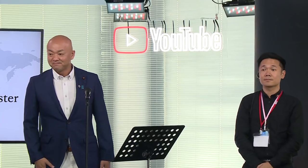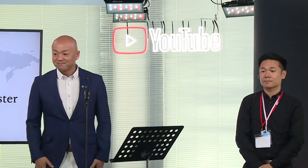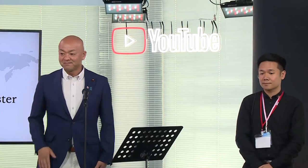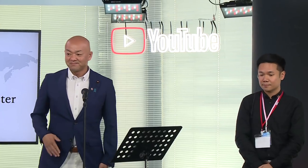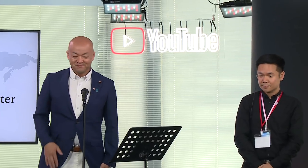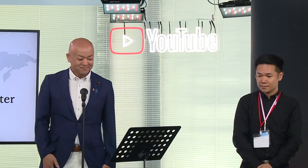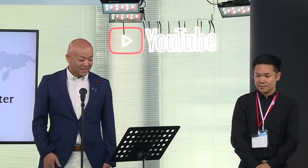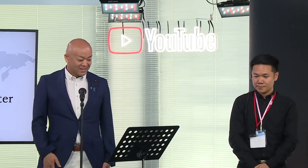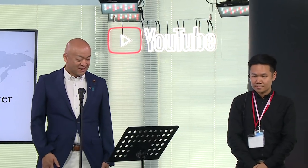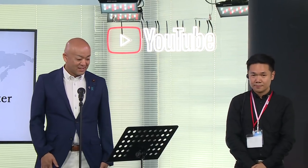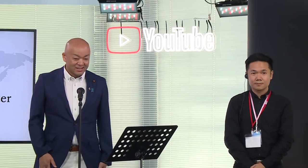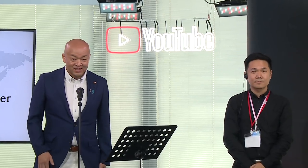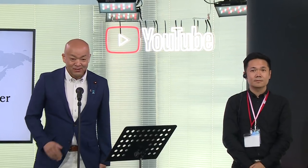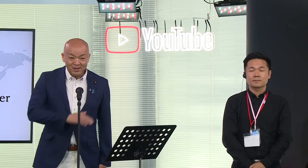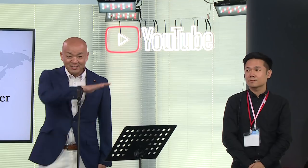Man Abu -- manabu Horii for his address.